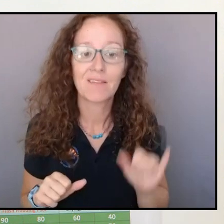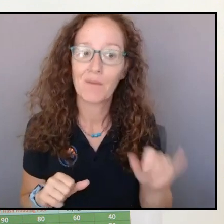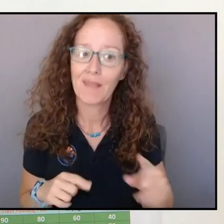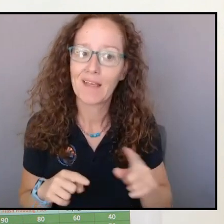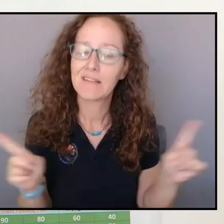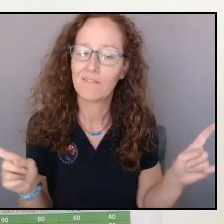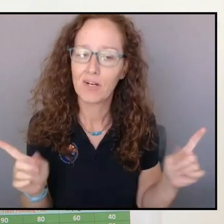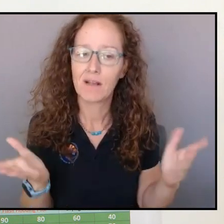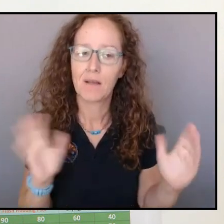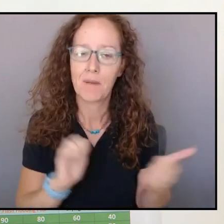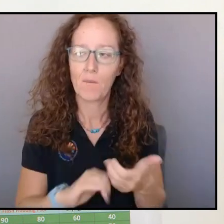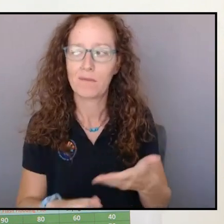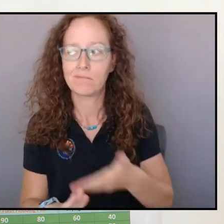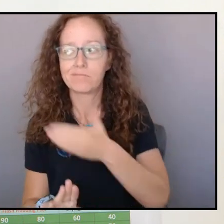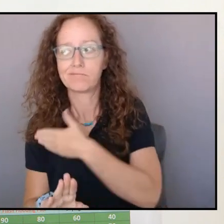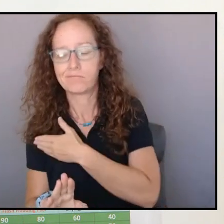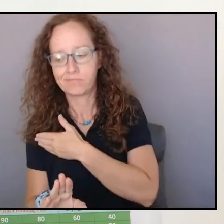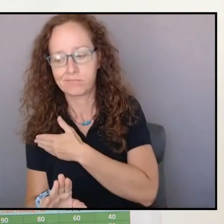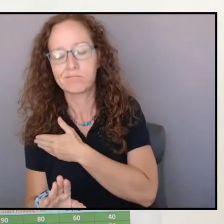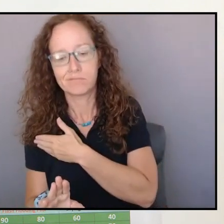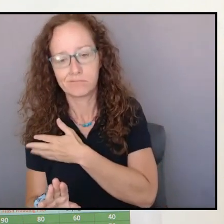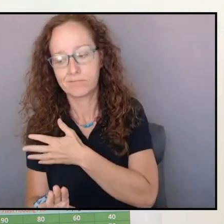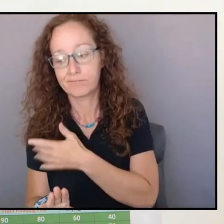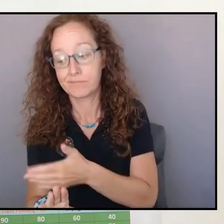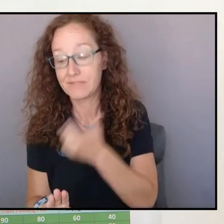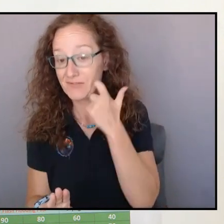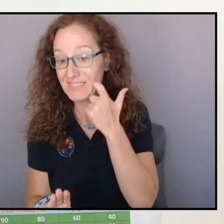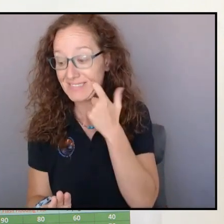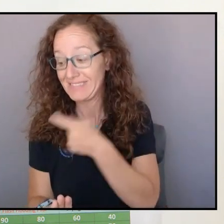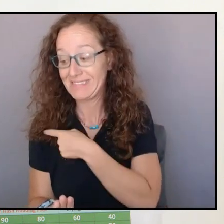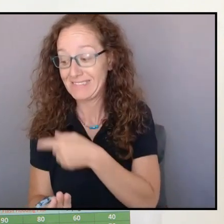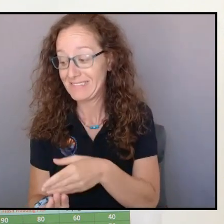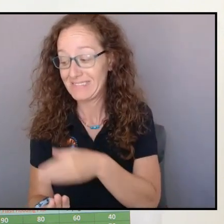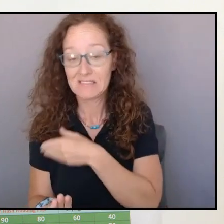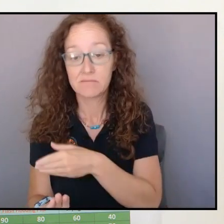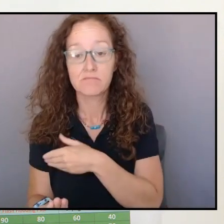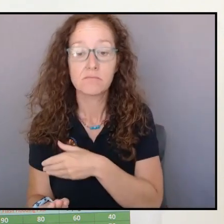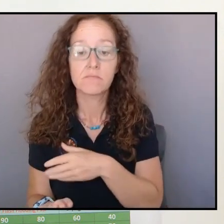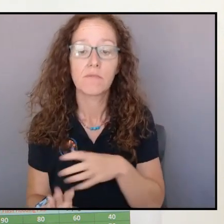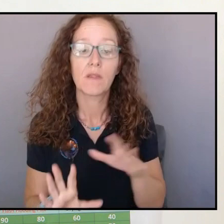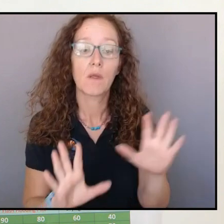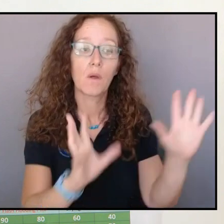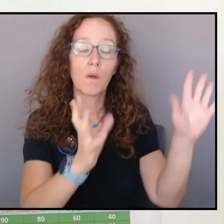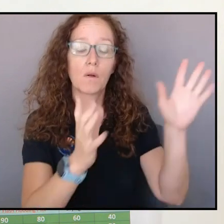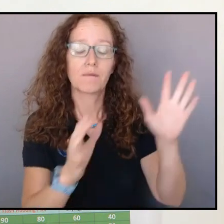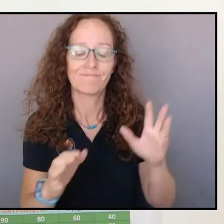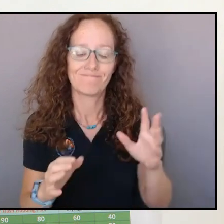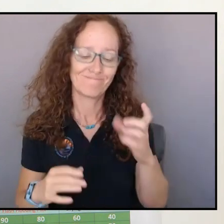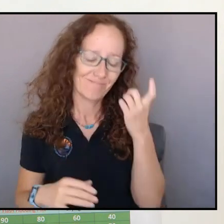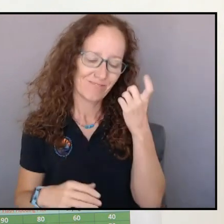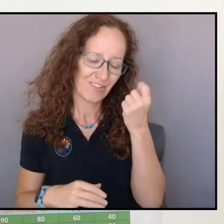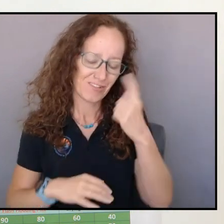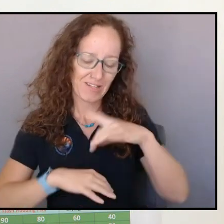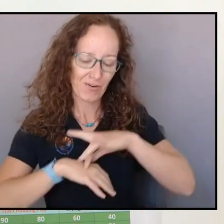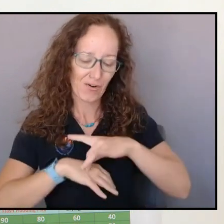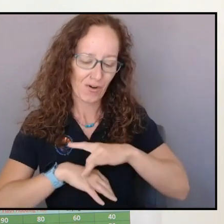we had all that rain, but the the upper level flow was moving pretty fast. So the storms never really sat over the same